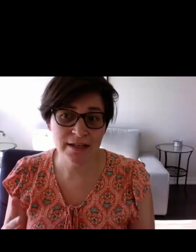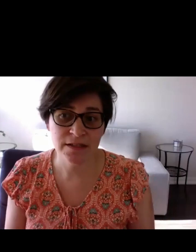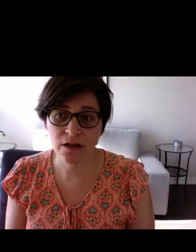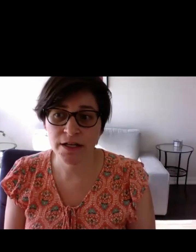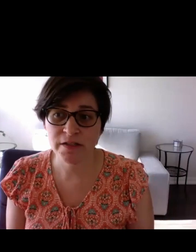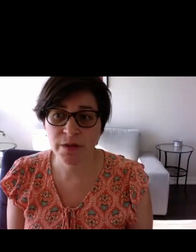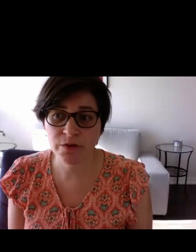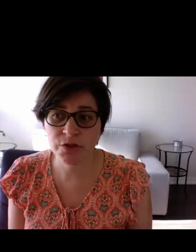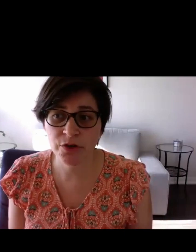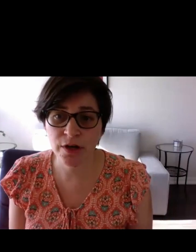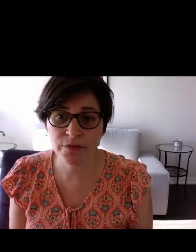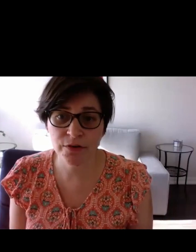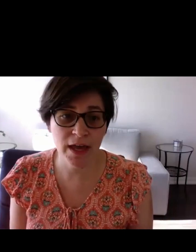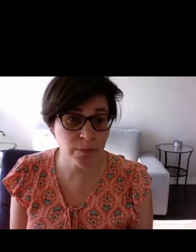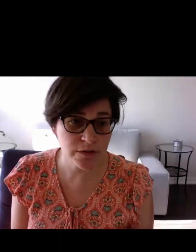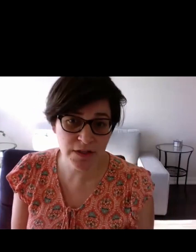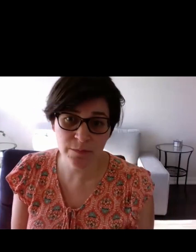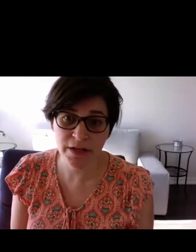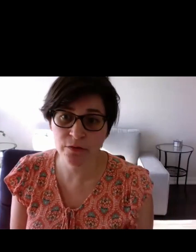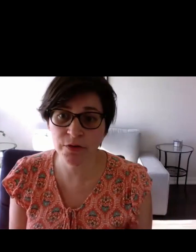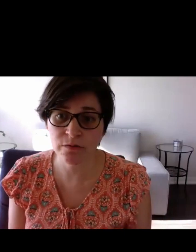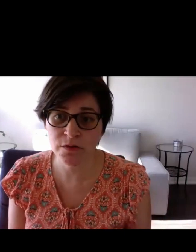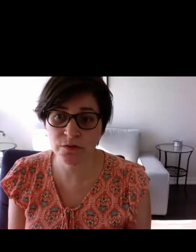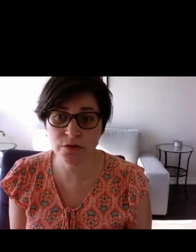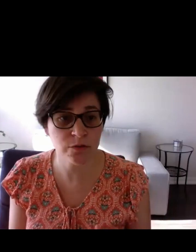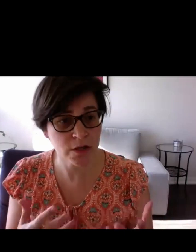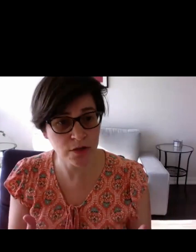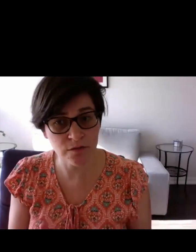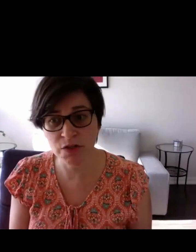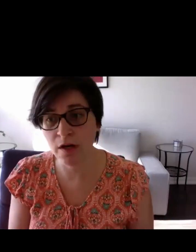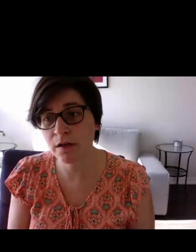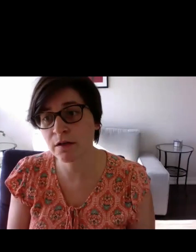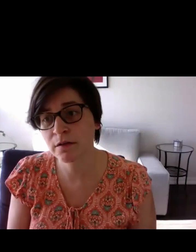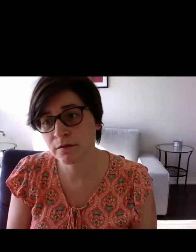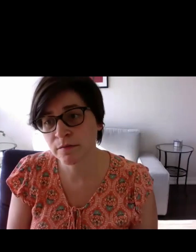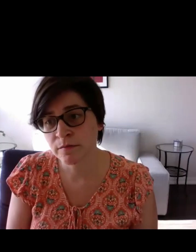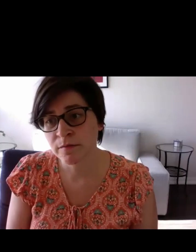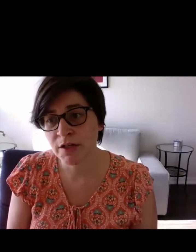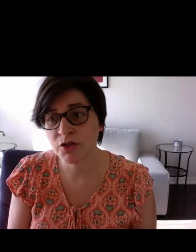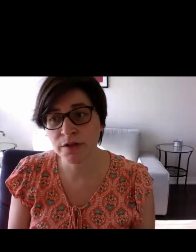We ask the audience members turn off their cameras and microphones for the duration of the talk.